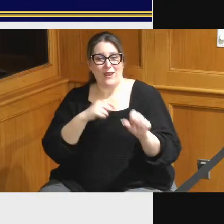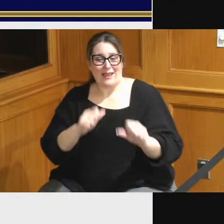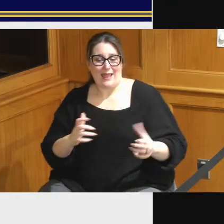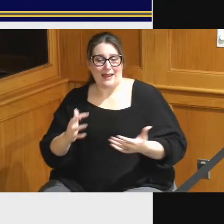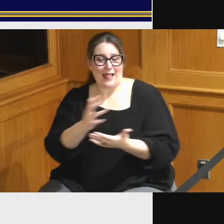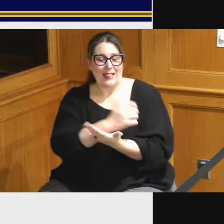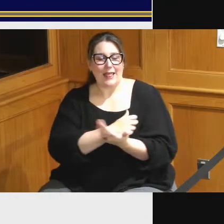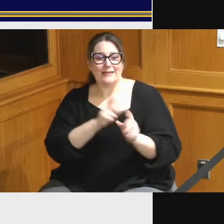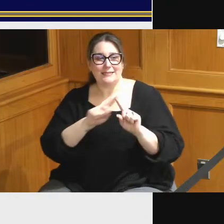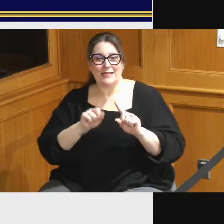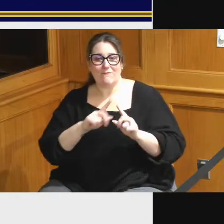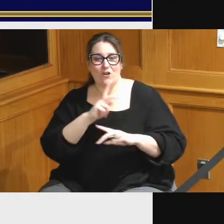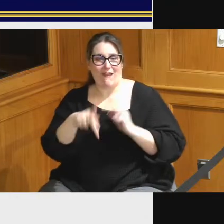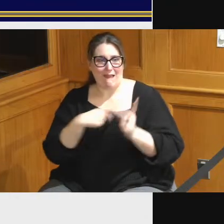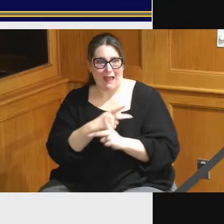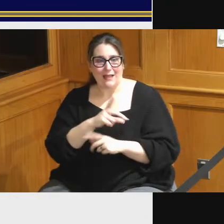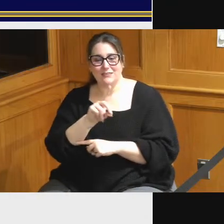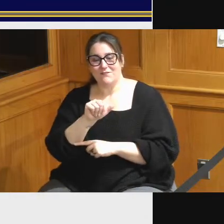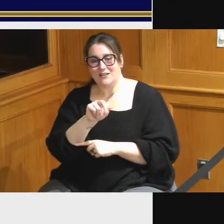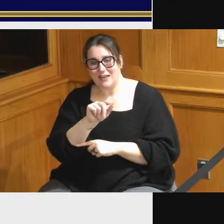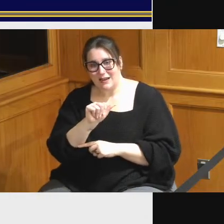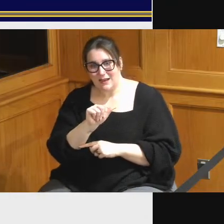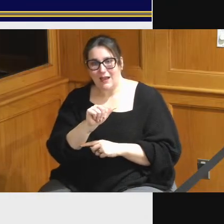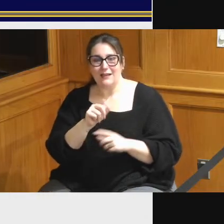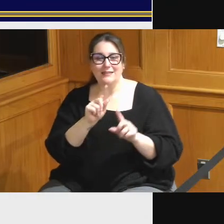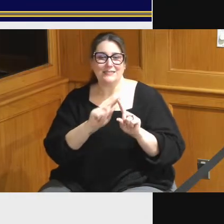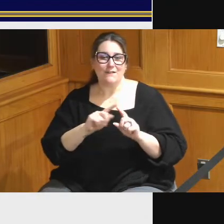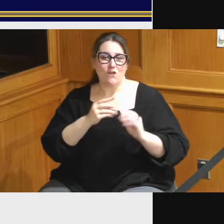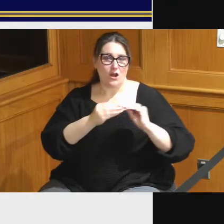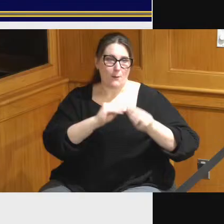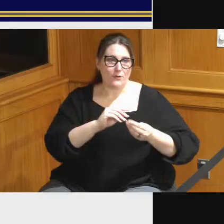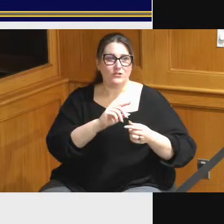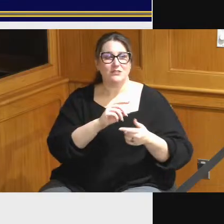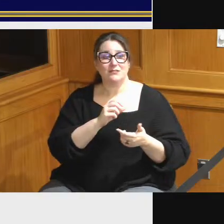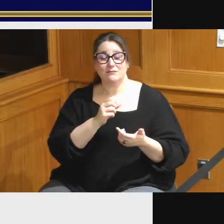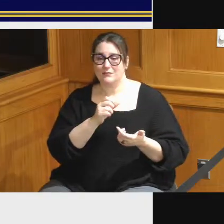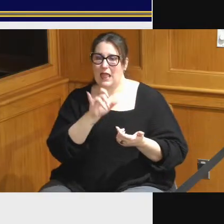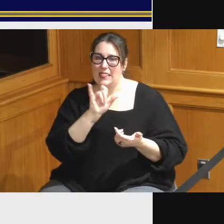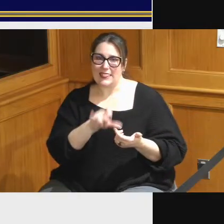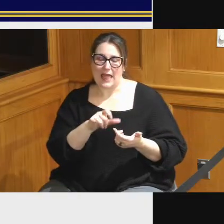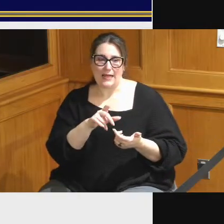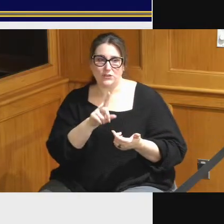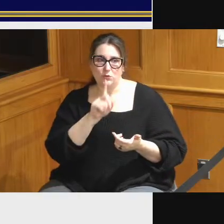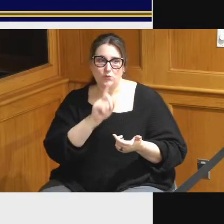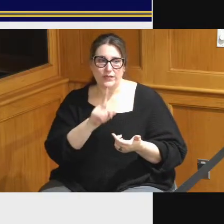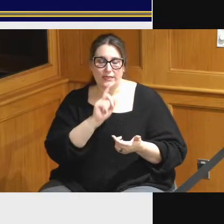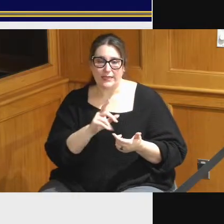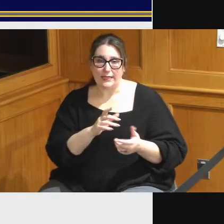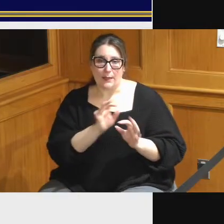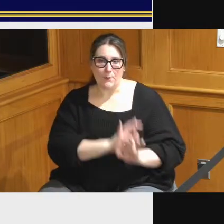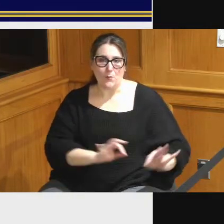of data, quantify numbers, and really I think that's a cutting edge for incarceration and that